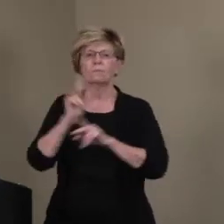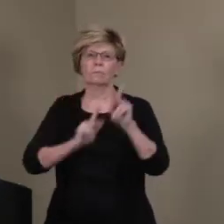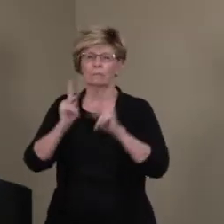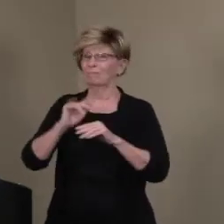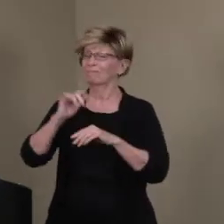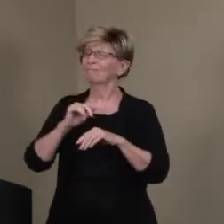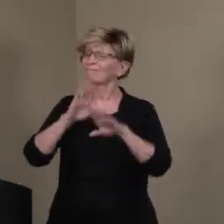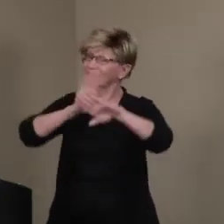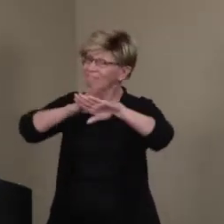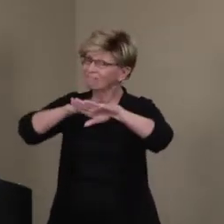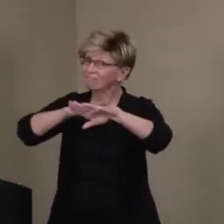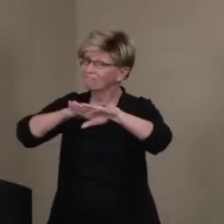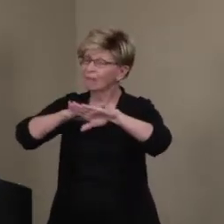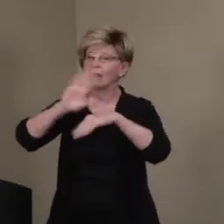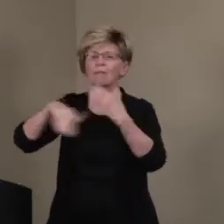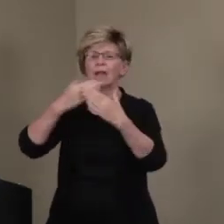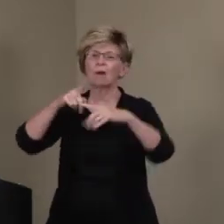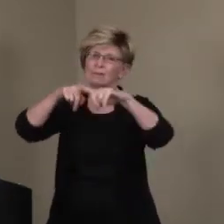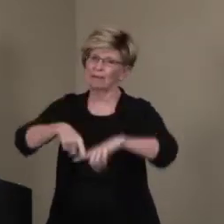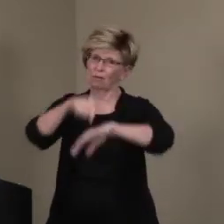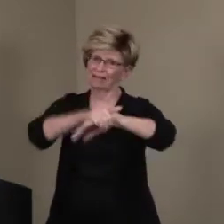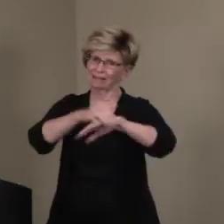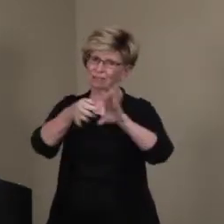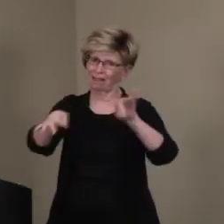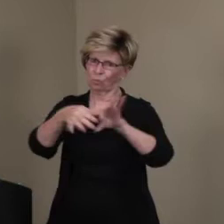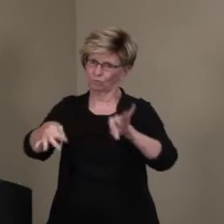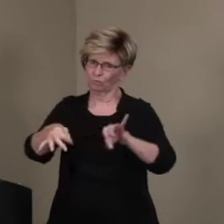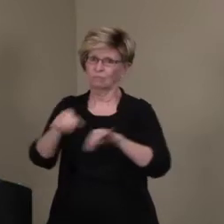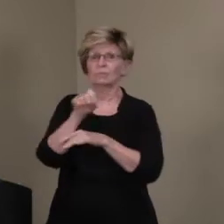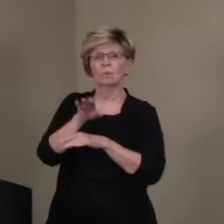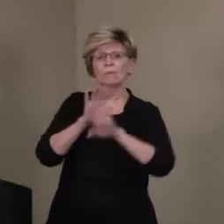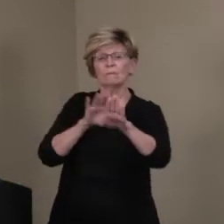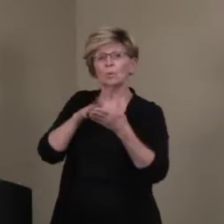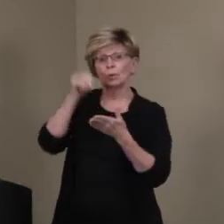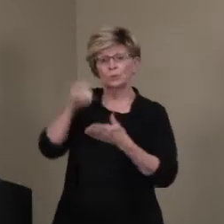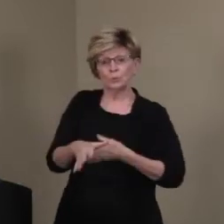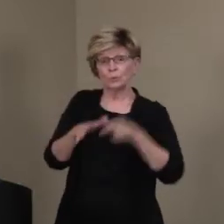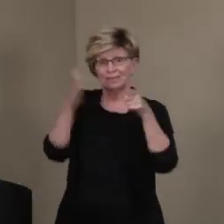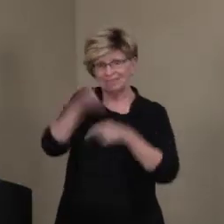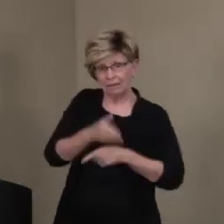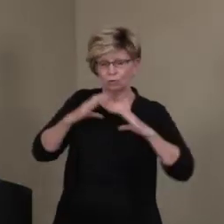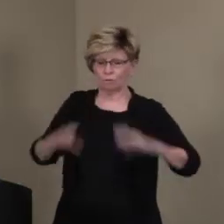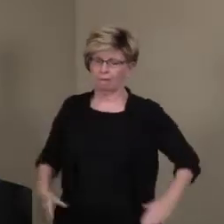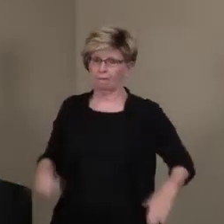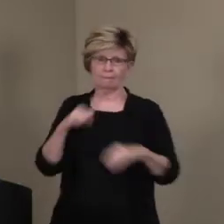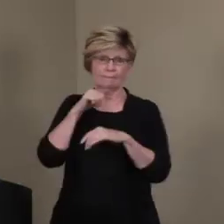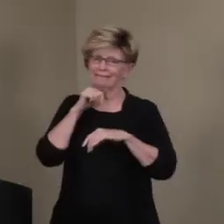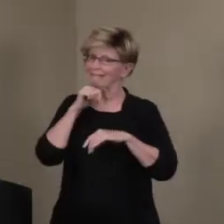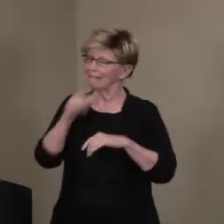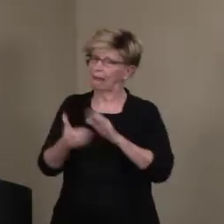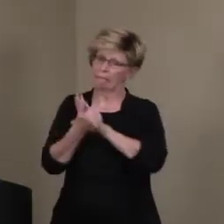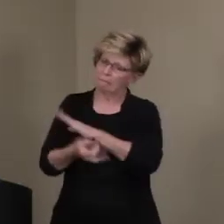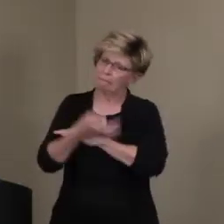formal assessments keep in mind that this is very reliant on a student's